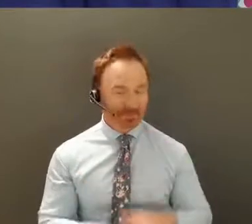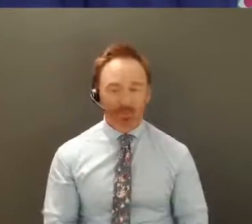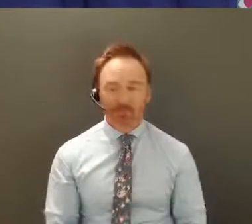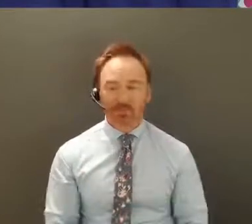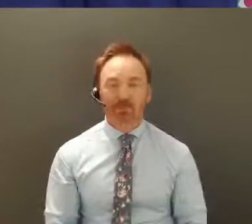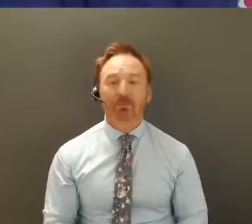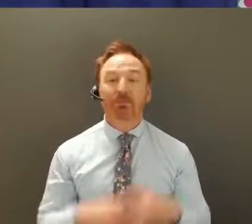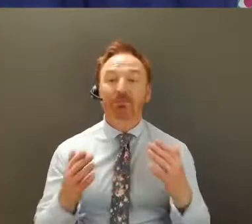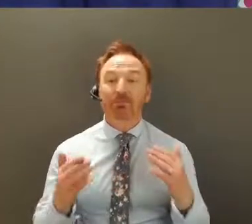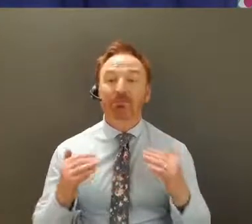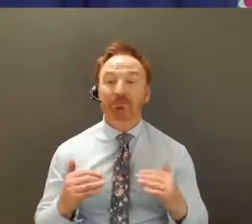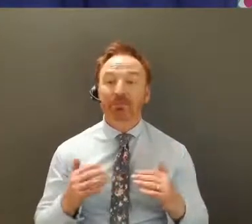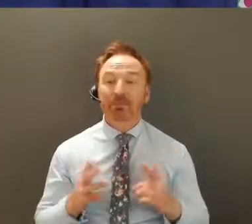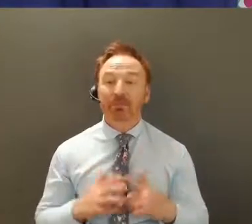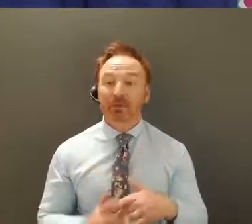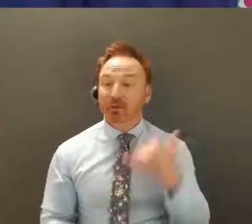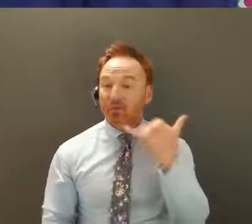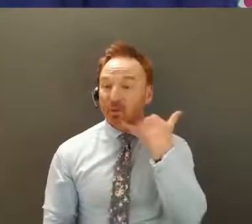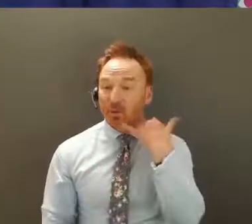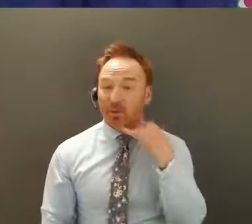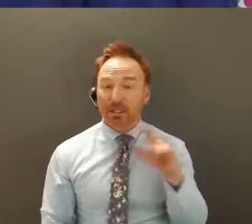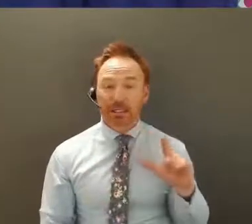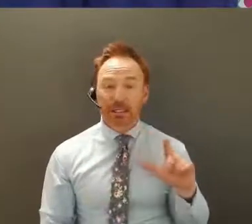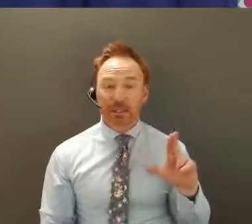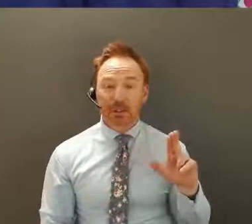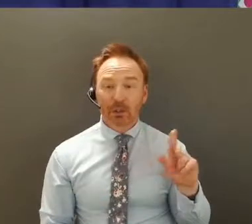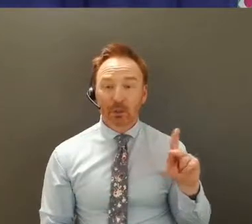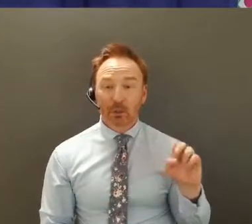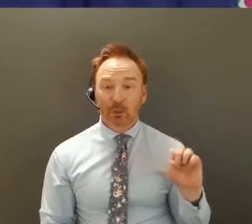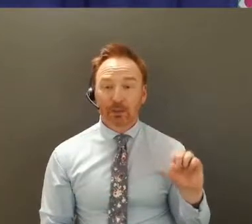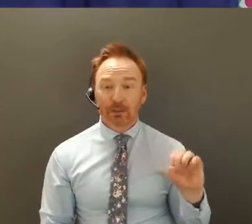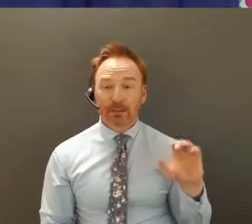if they can show a proof of vaccination.